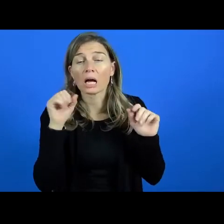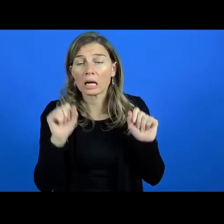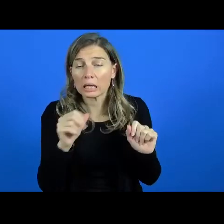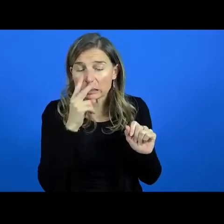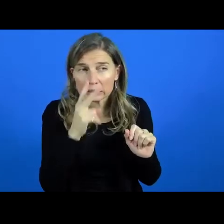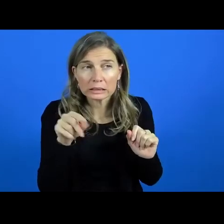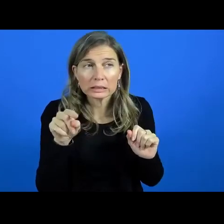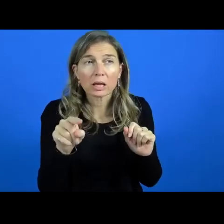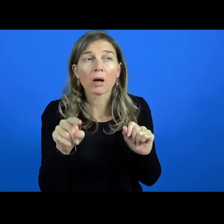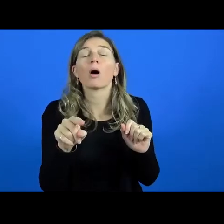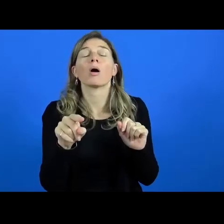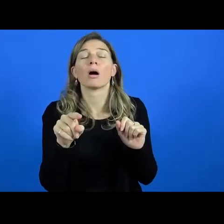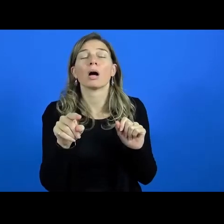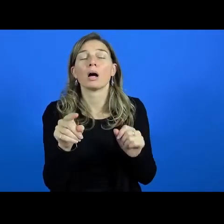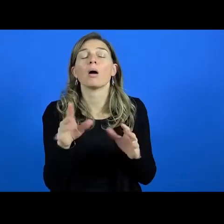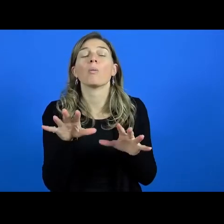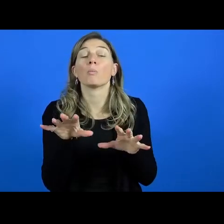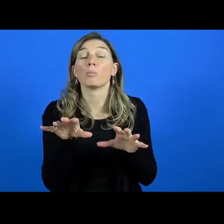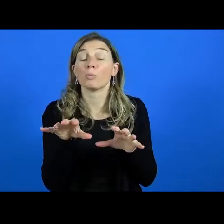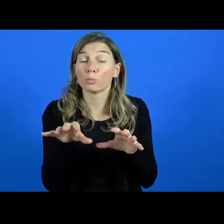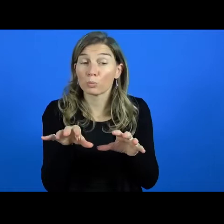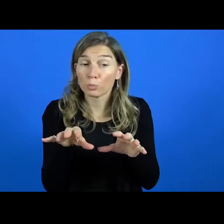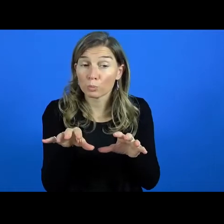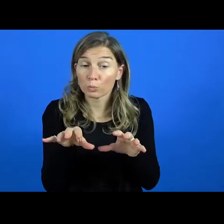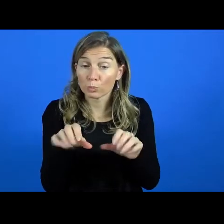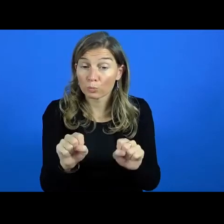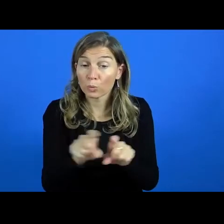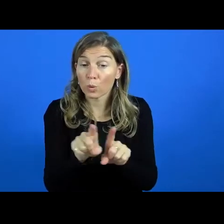of public procurement and this was very important I think,